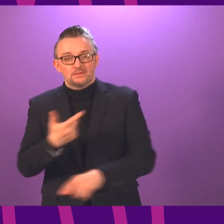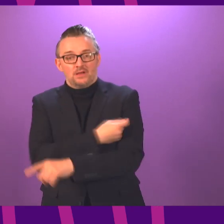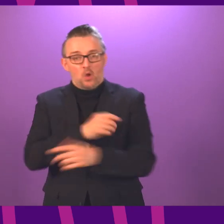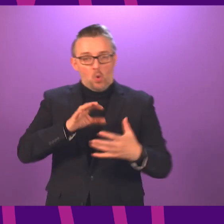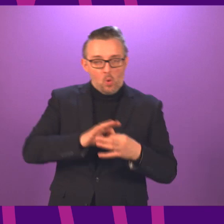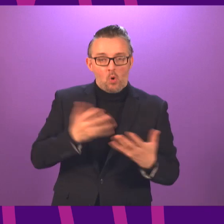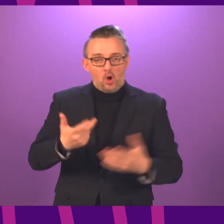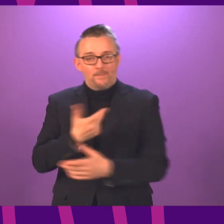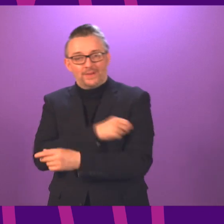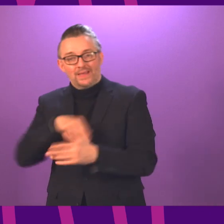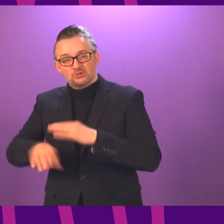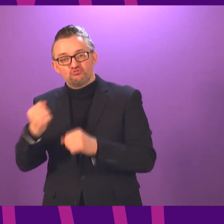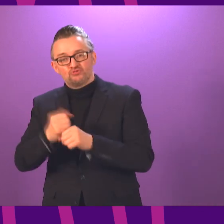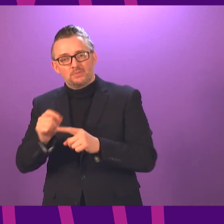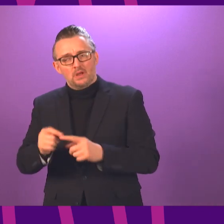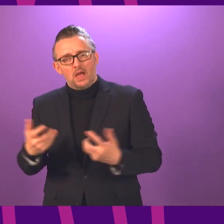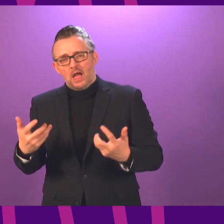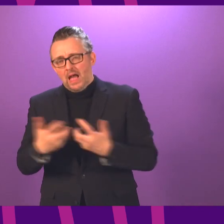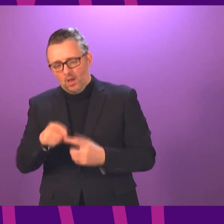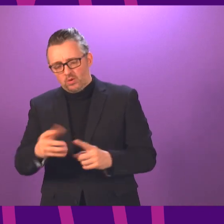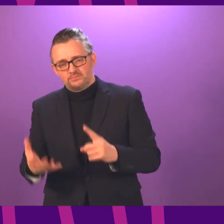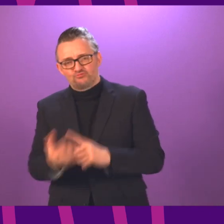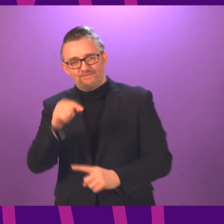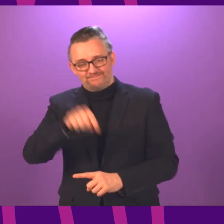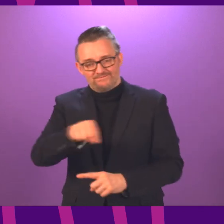is being given to that vulnerable group of young people and their families that their